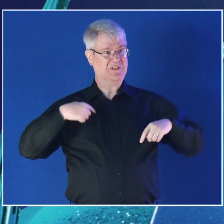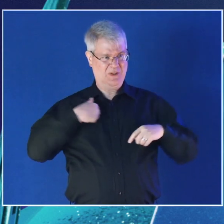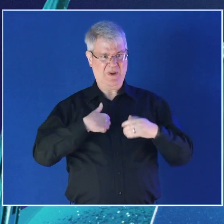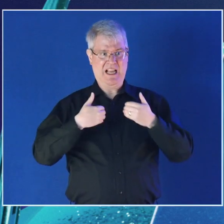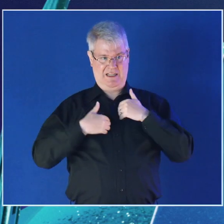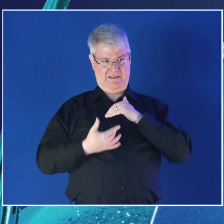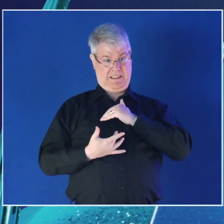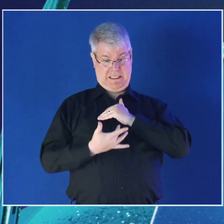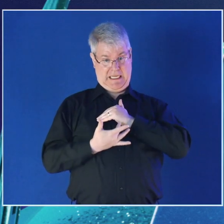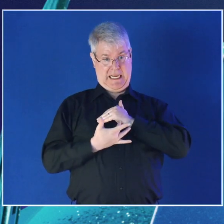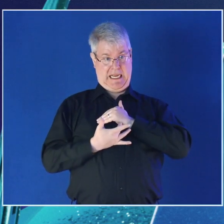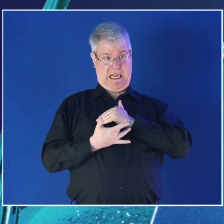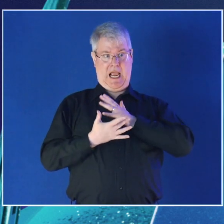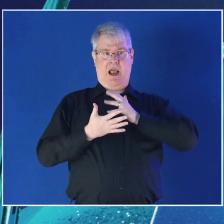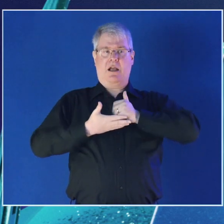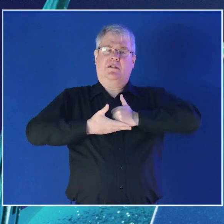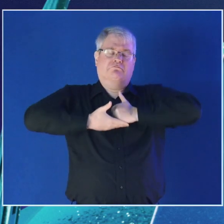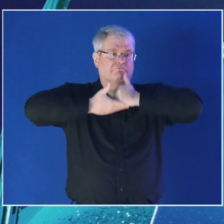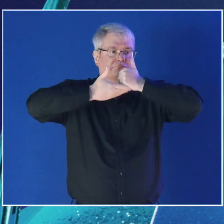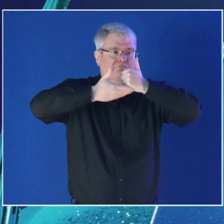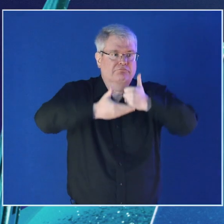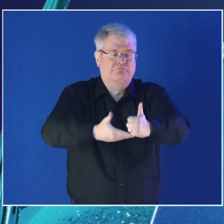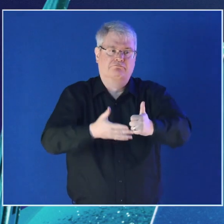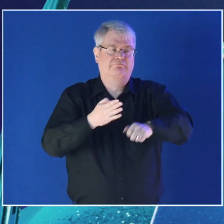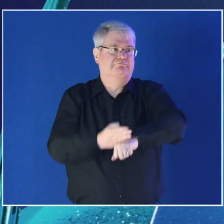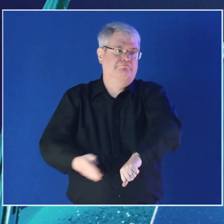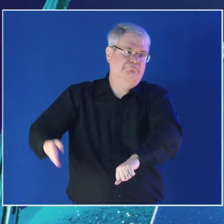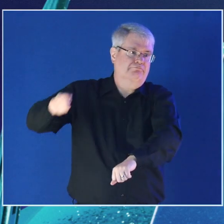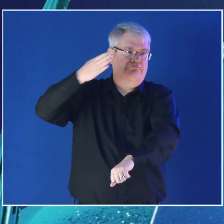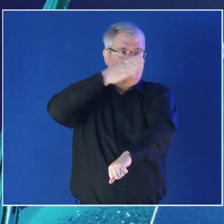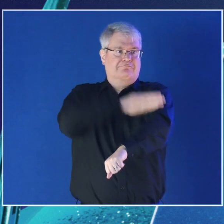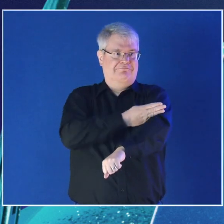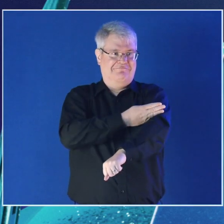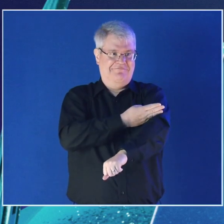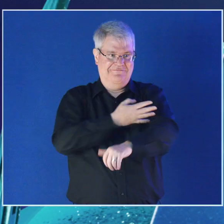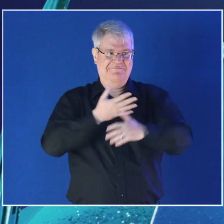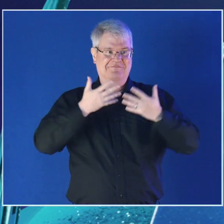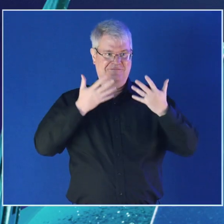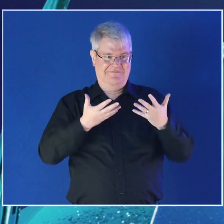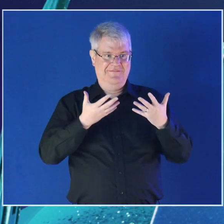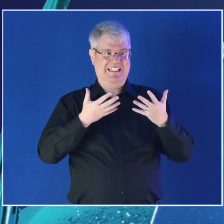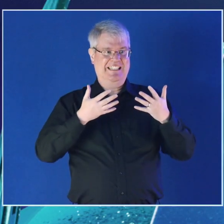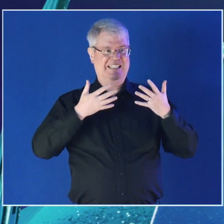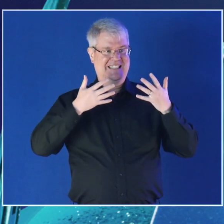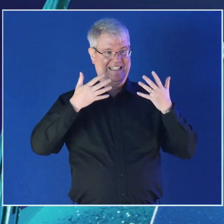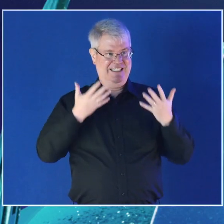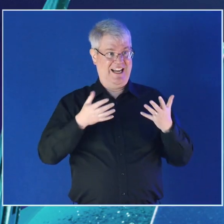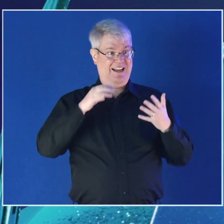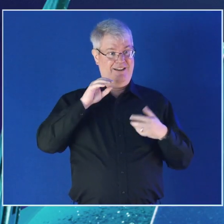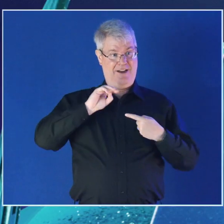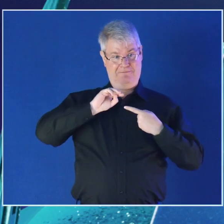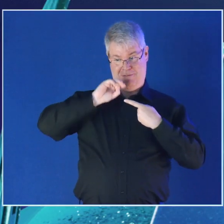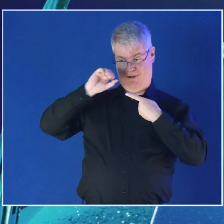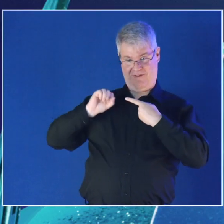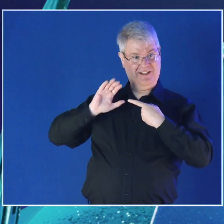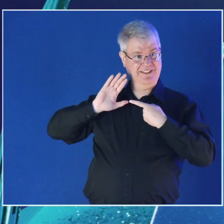so we're really pleased to see Microsoft adding features that help blind people achieve their full potential in STEM.